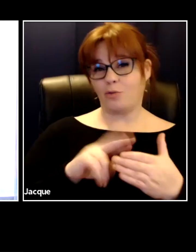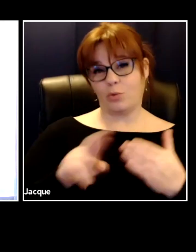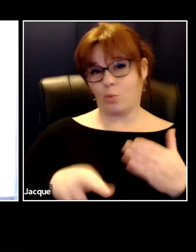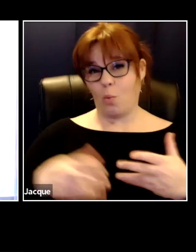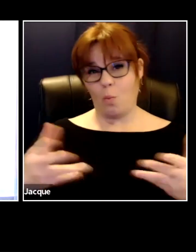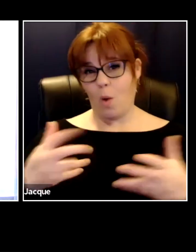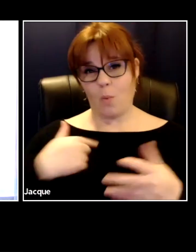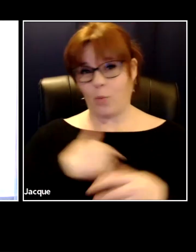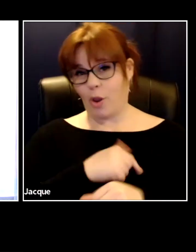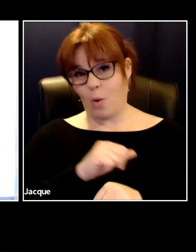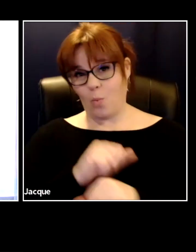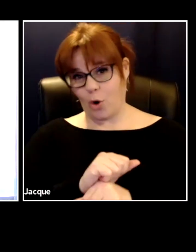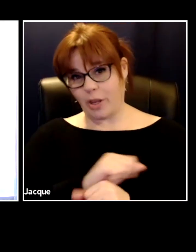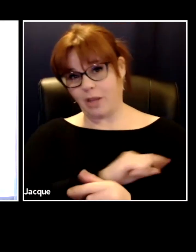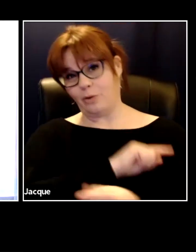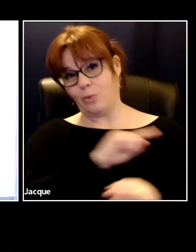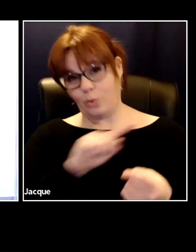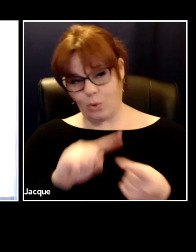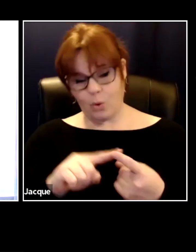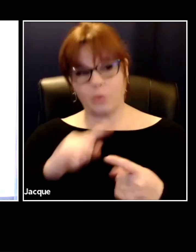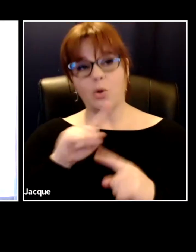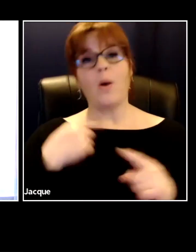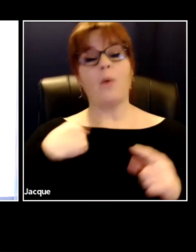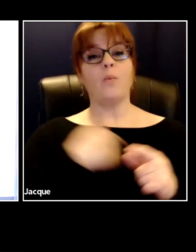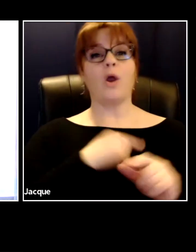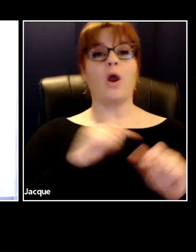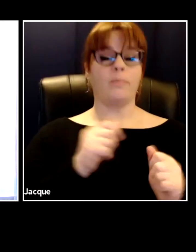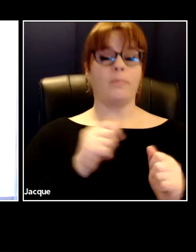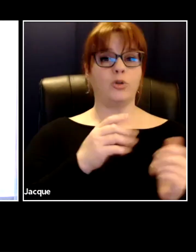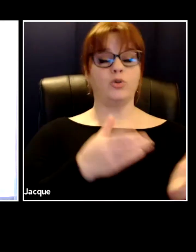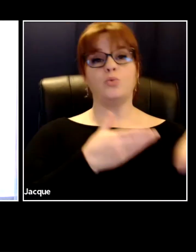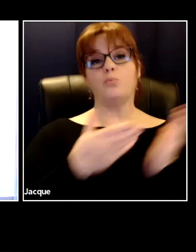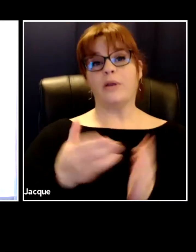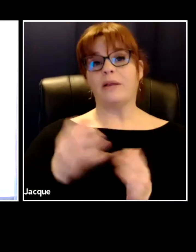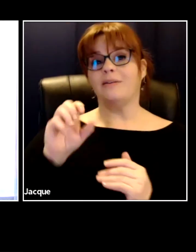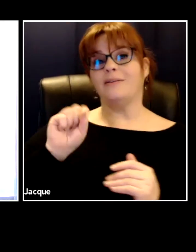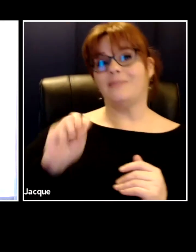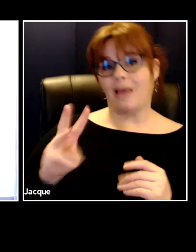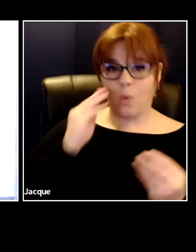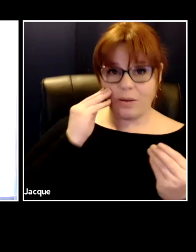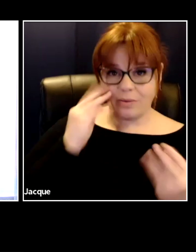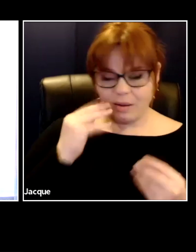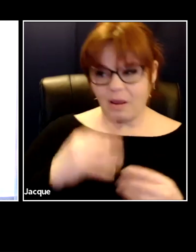working towards. So when we're able to bring in sidewalk data, uh we can kind of do that